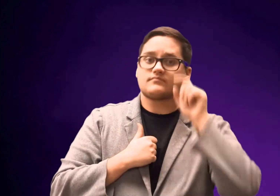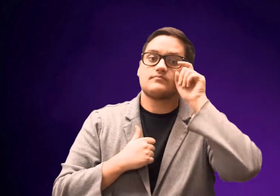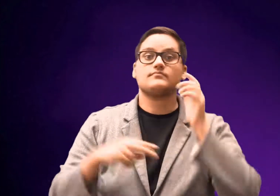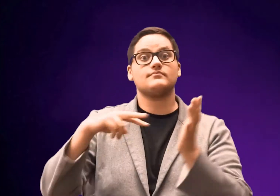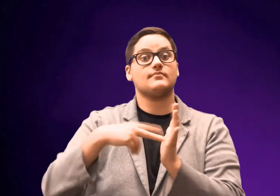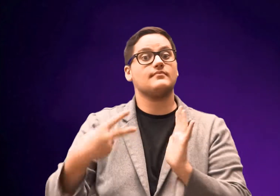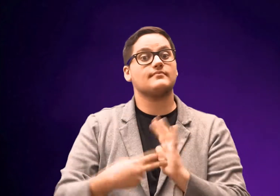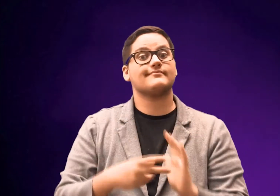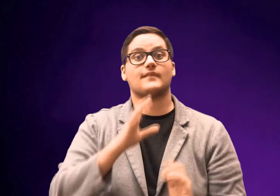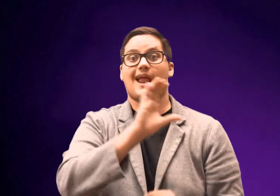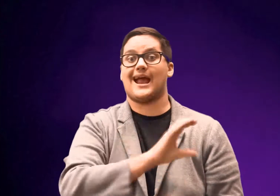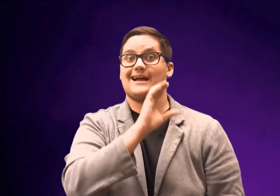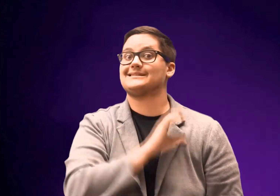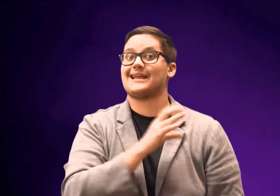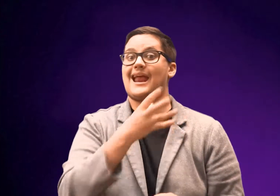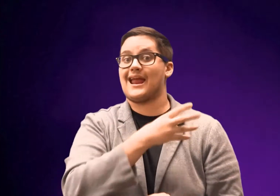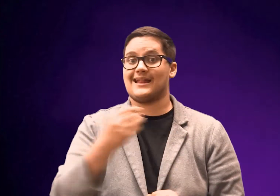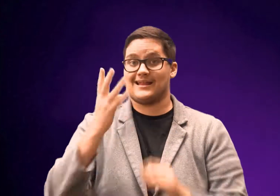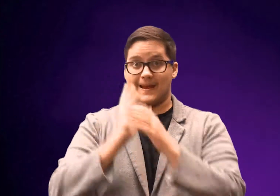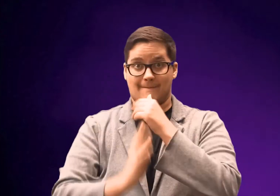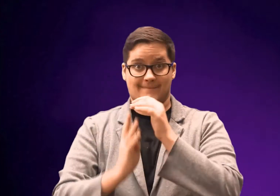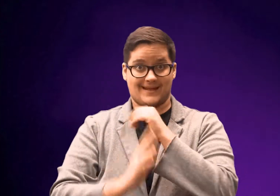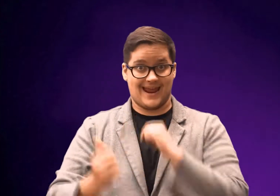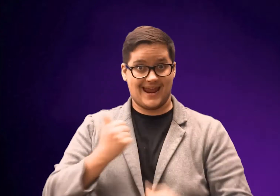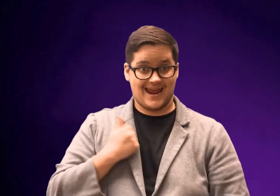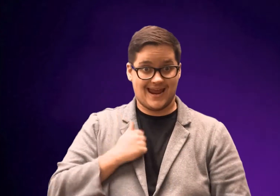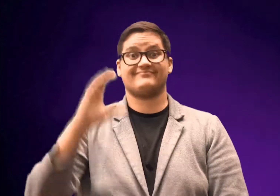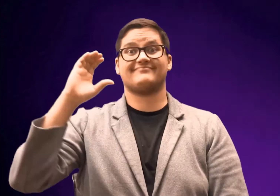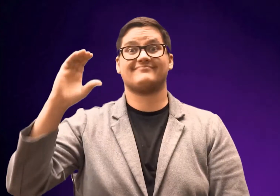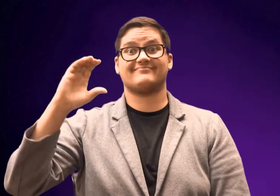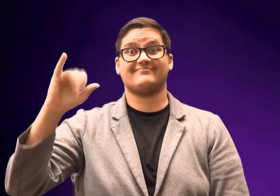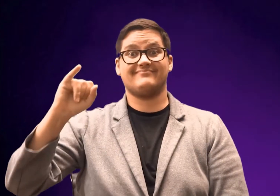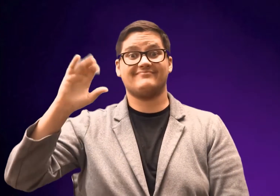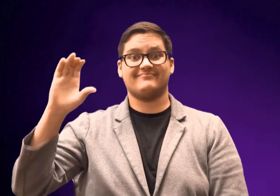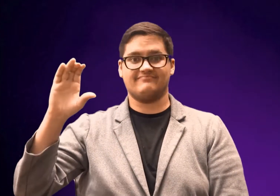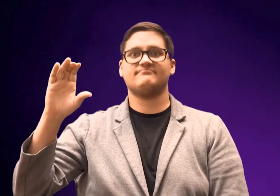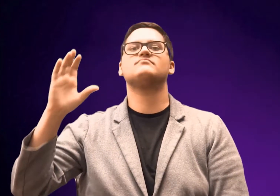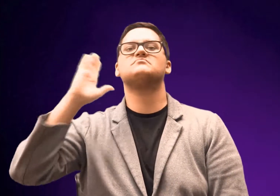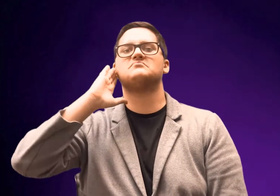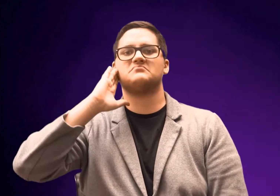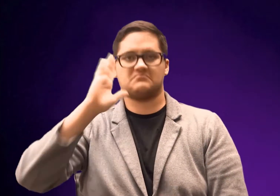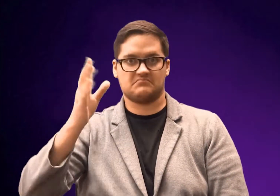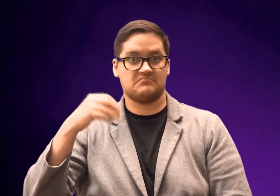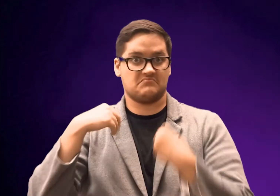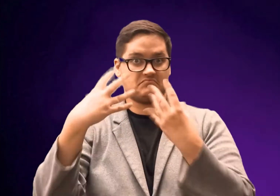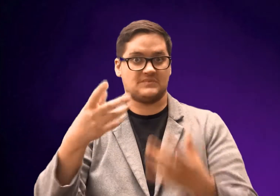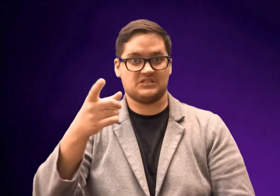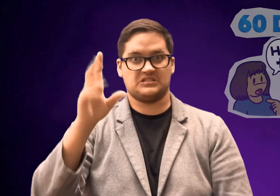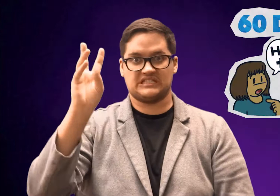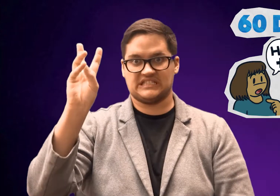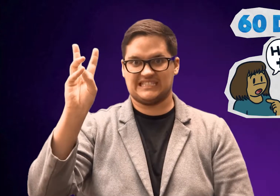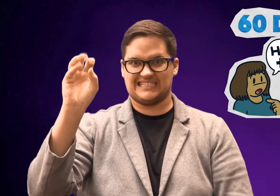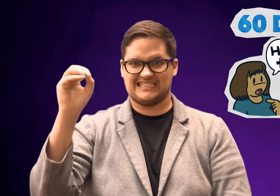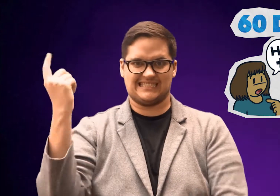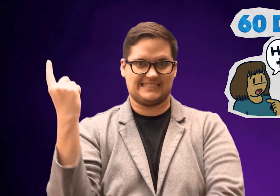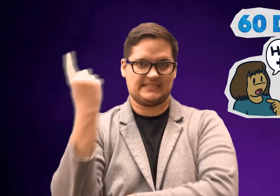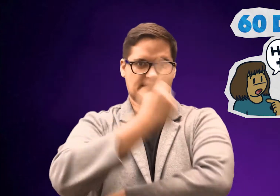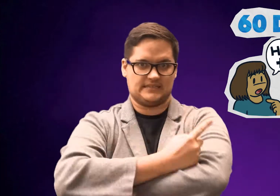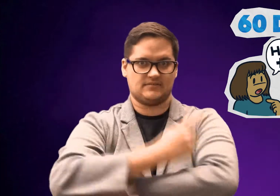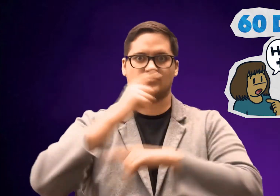Then, Citizenship and Immigration Canada (CIC) will give you 60 days